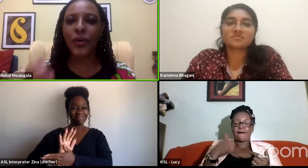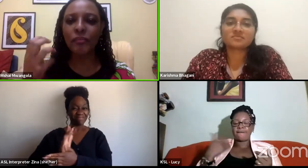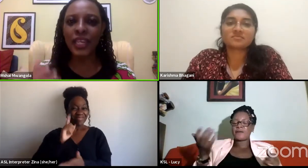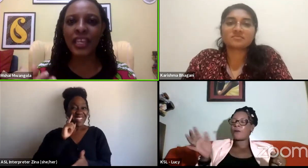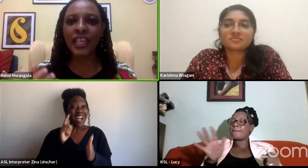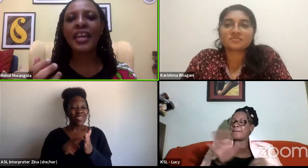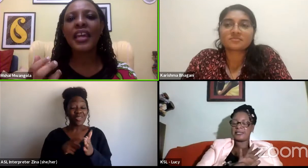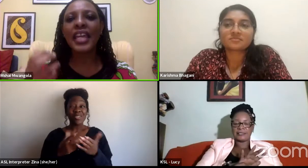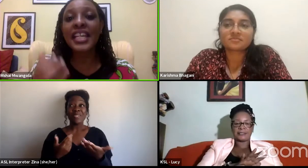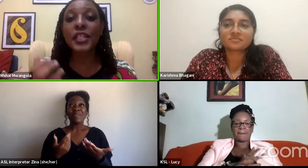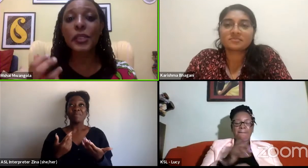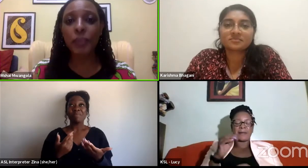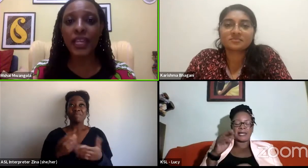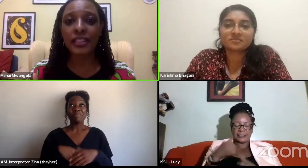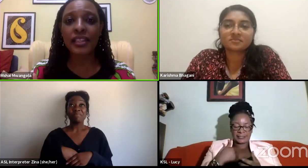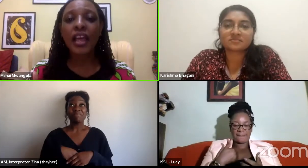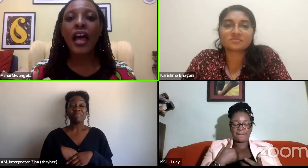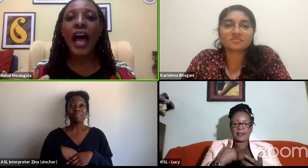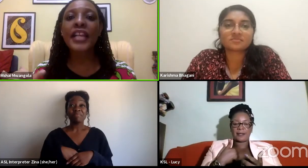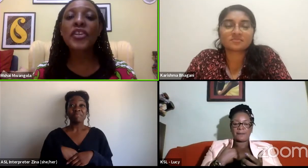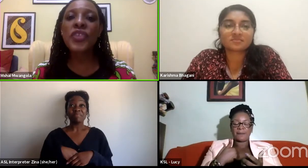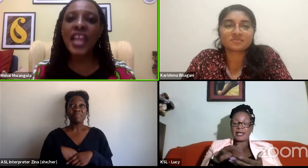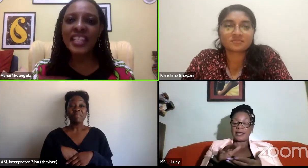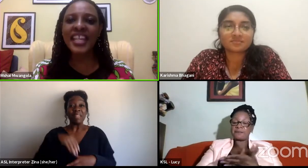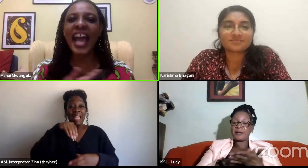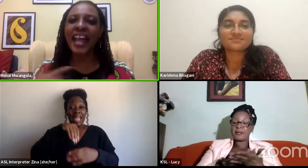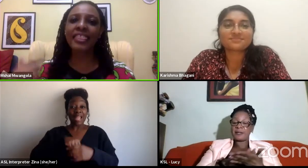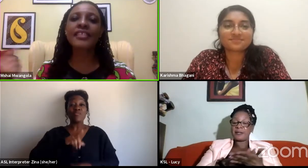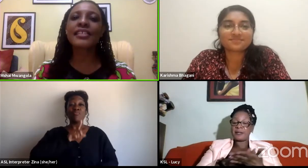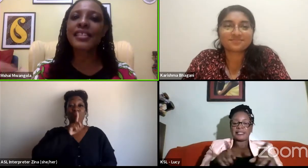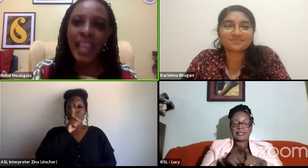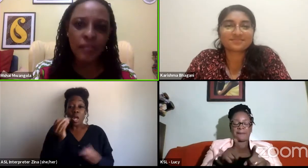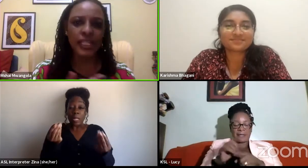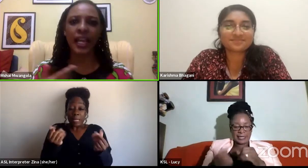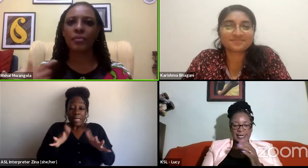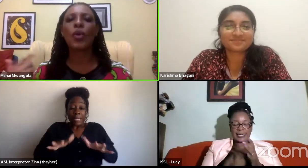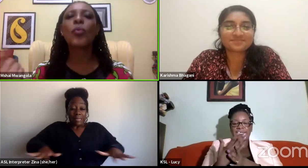on being in a space and creating at the same time